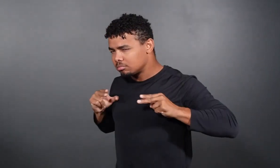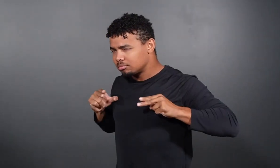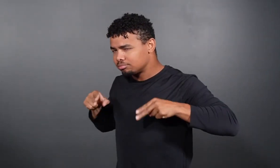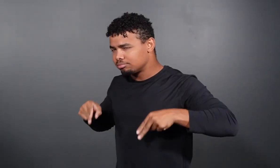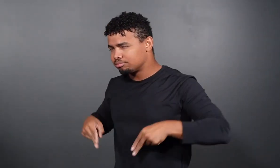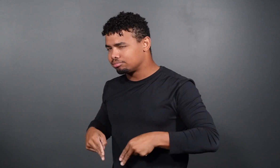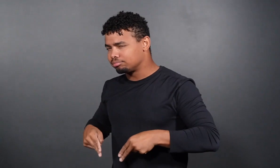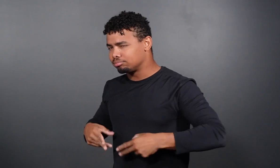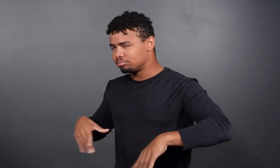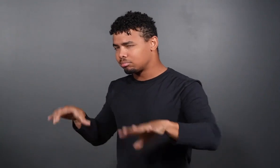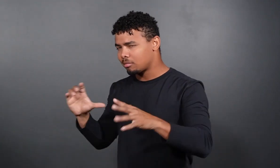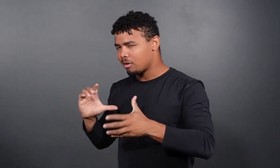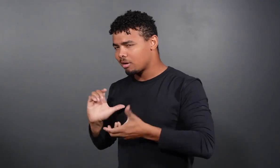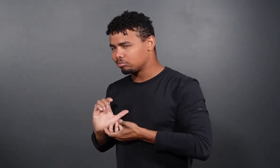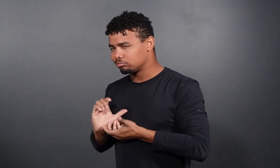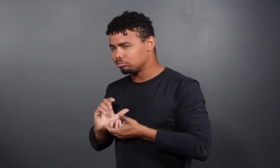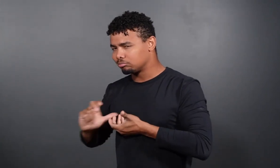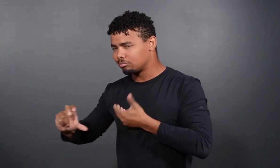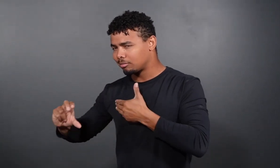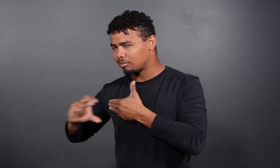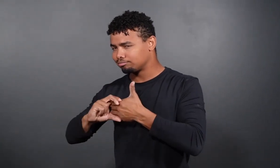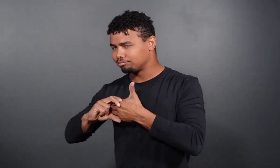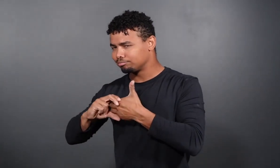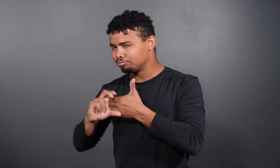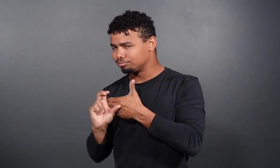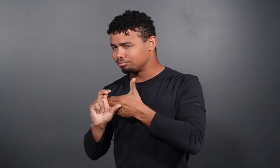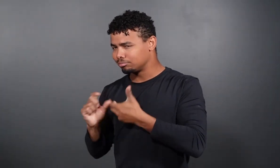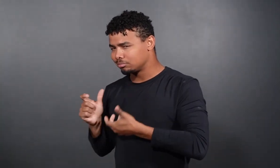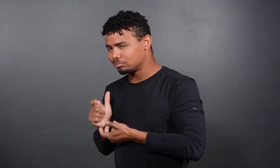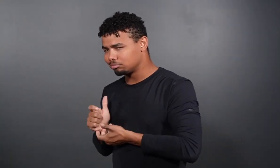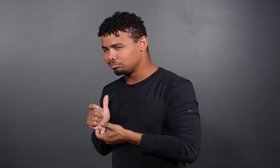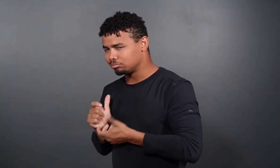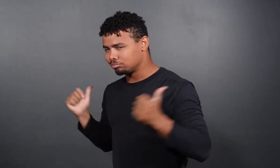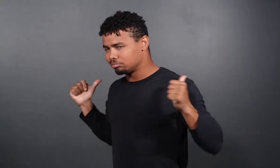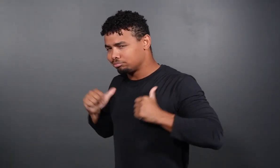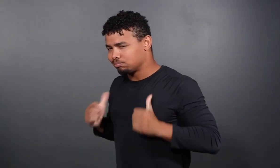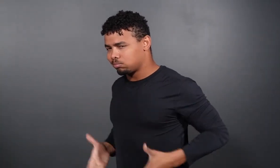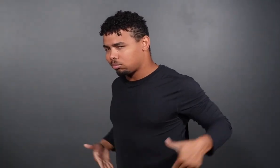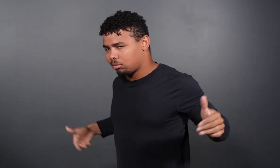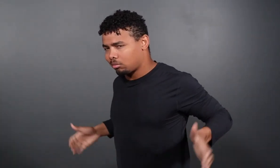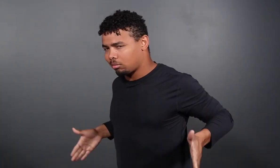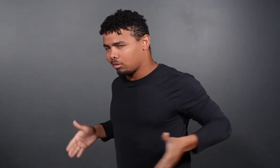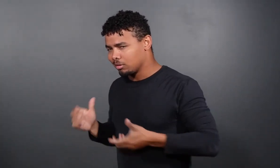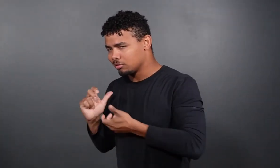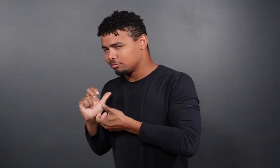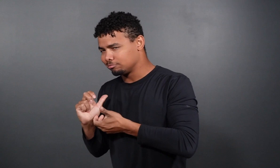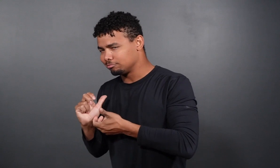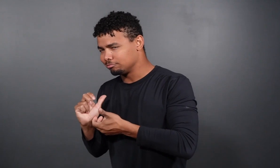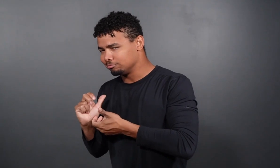a camera strapped around his neck wearing a jacket